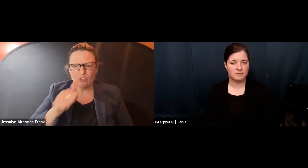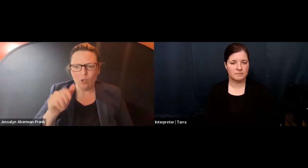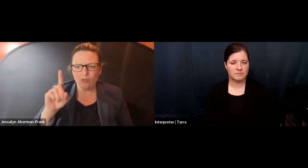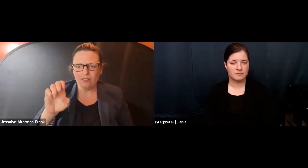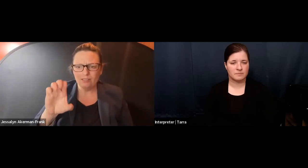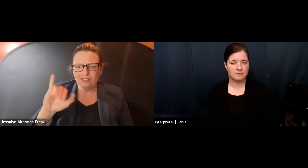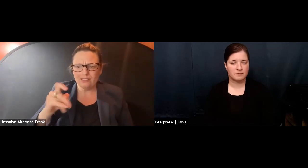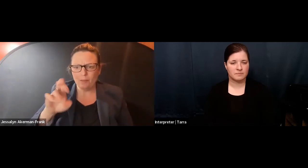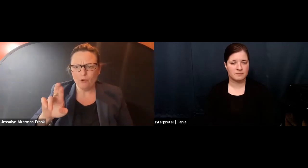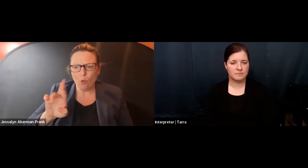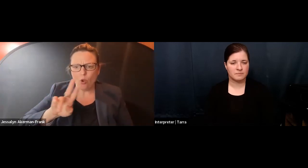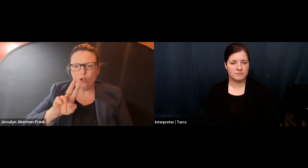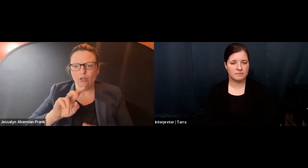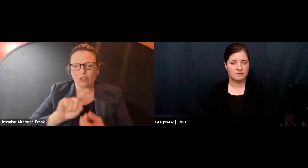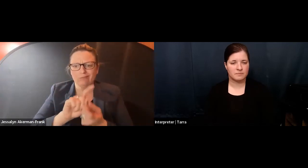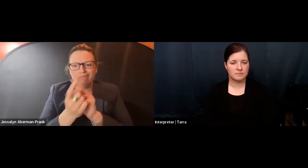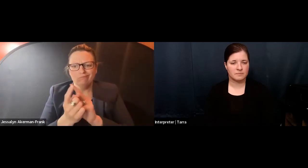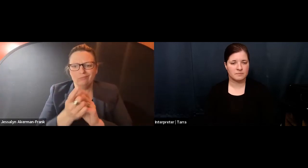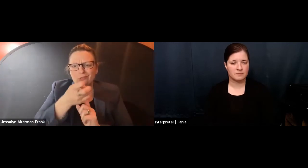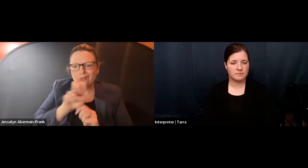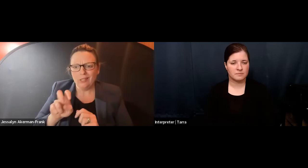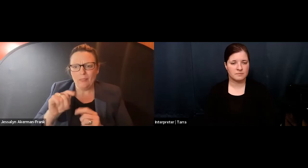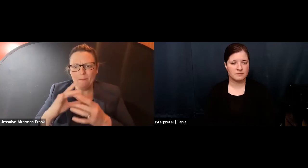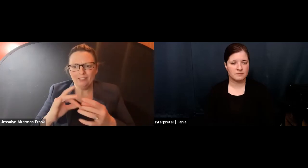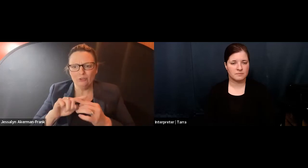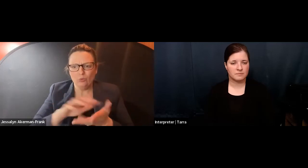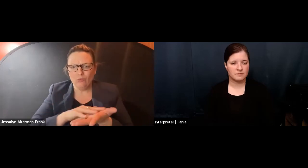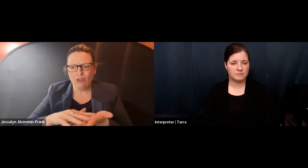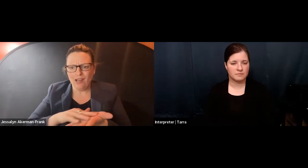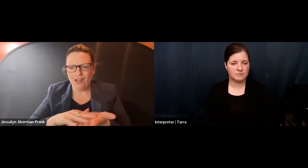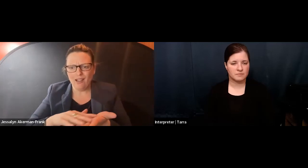A person said, they're trying to email some DeafBlind individuals, but sometimes they will get an encrypt message. What's that?